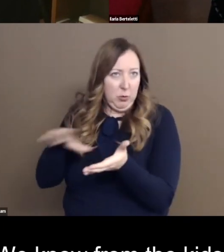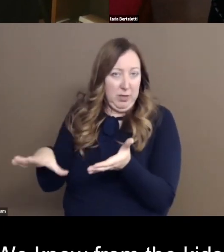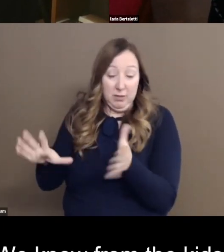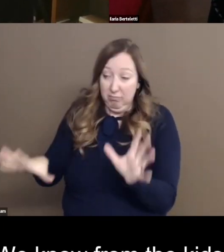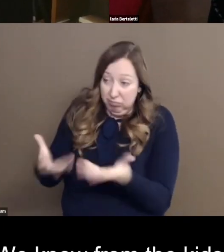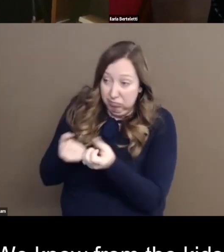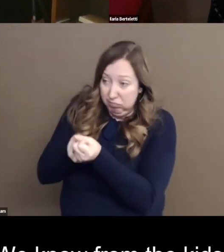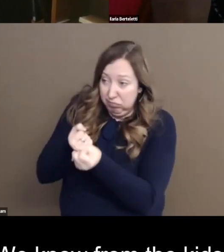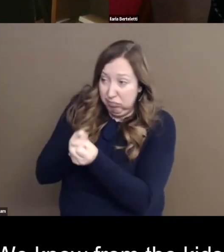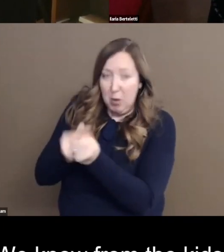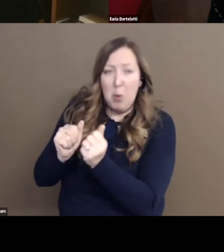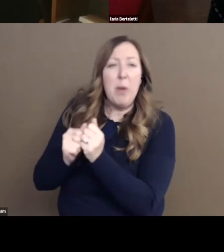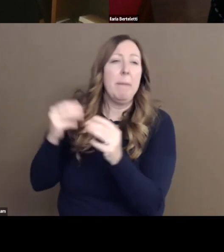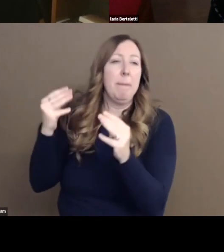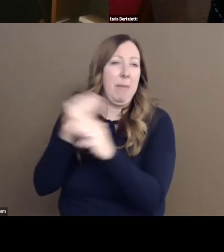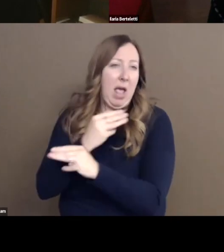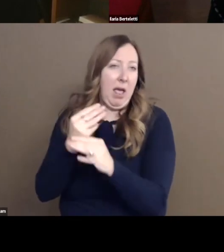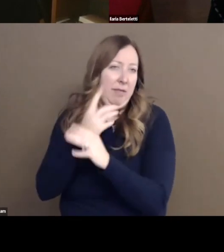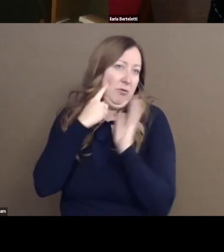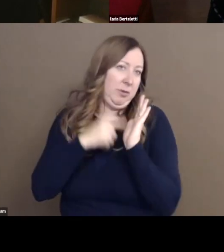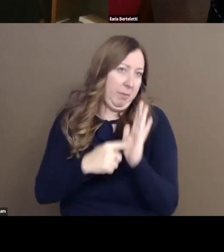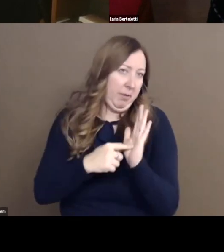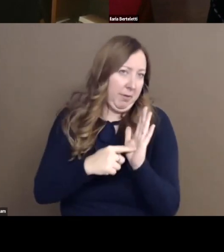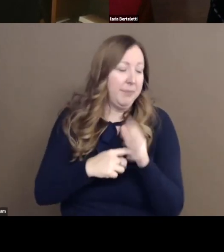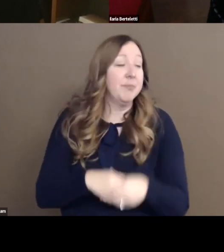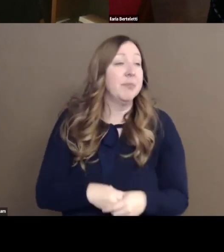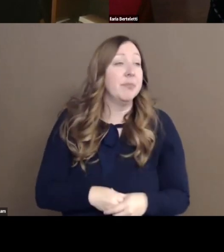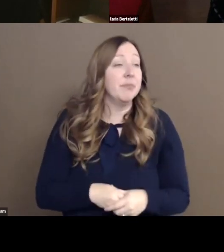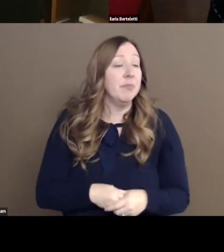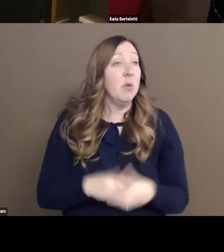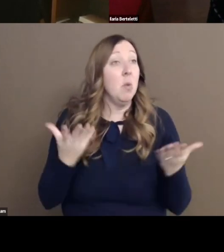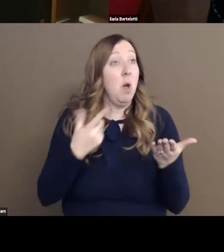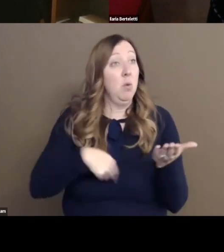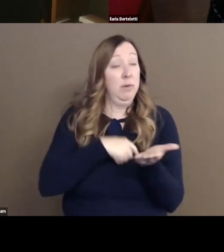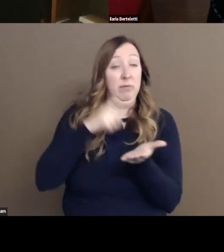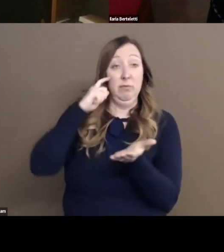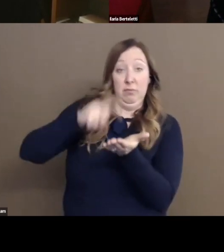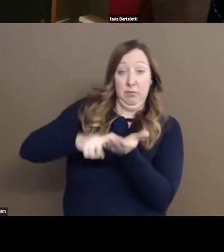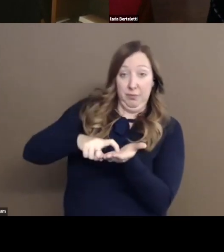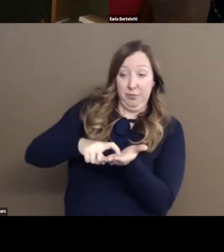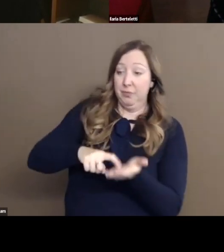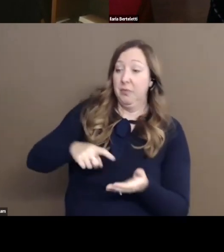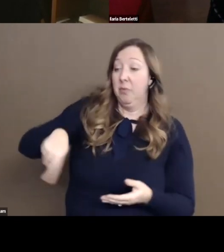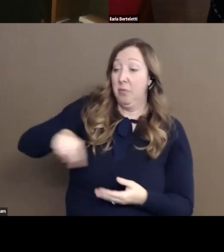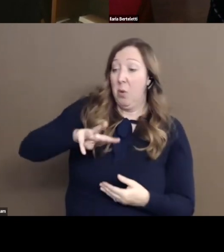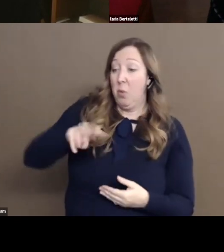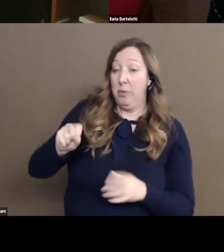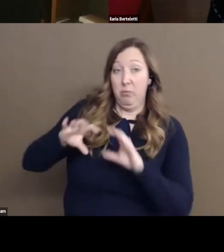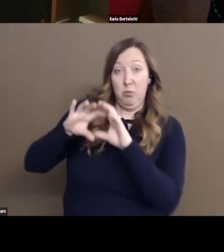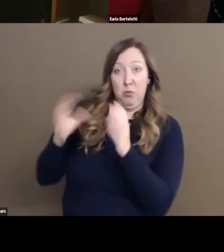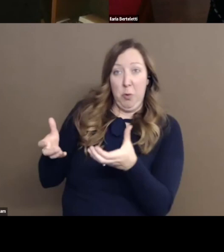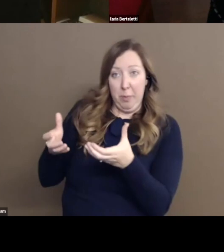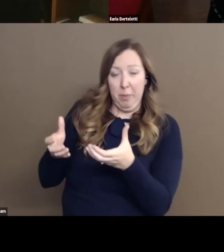the kids that we've looked at that they seem to be doing some of the math